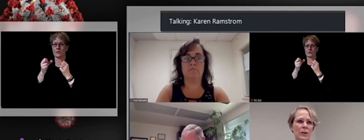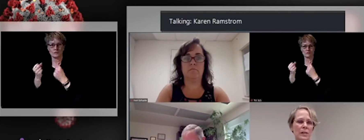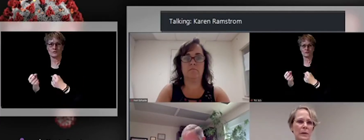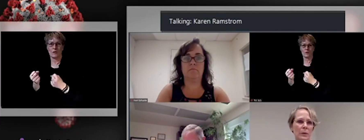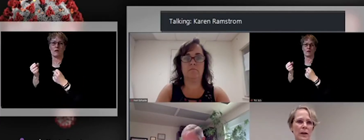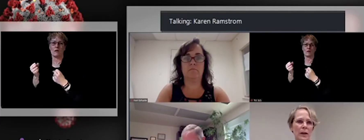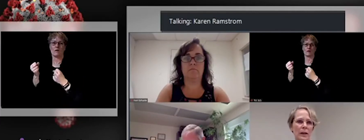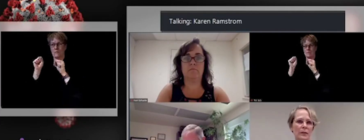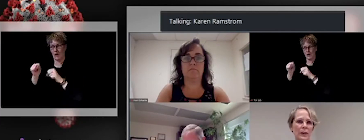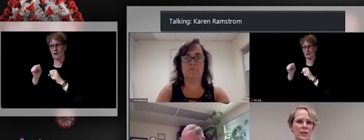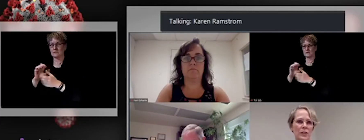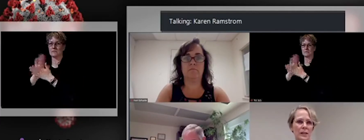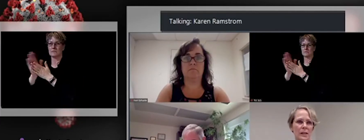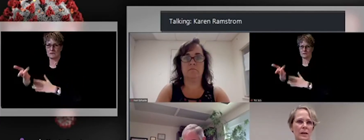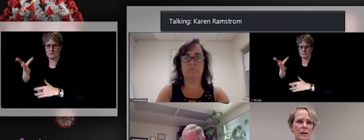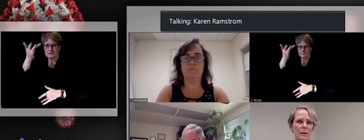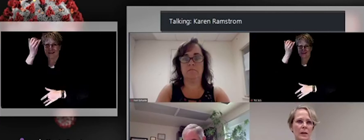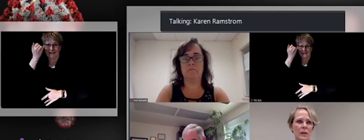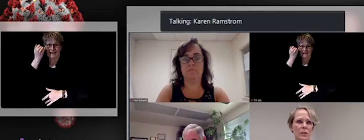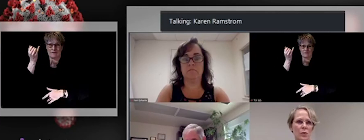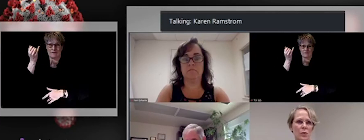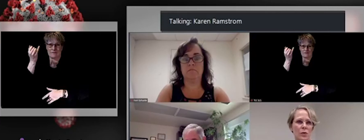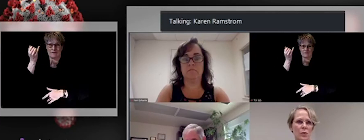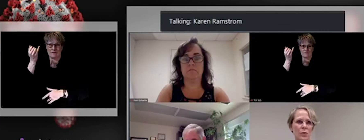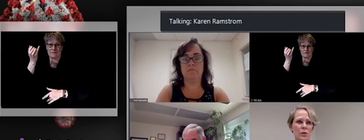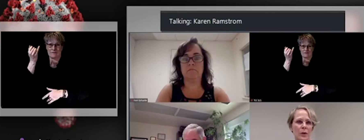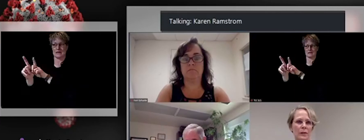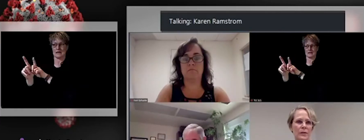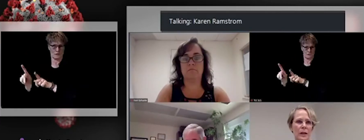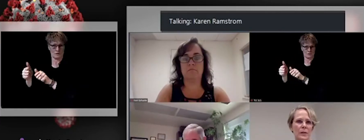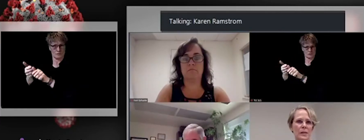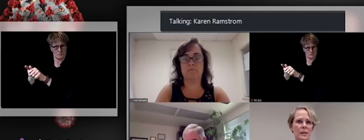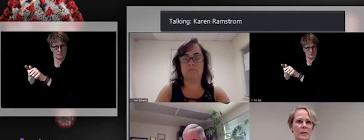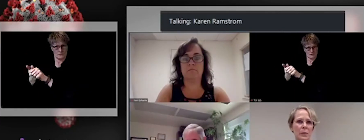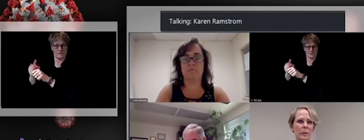to somebody when they're highly infectious certainly for a long period of time this is